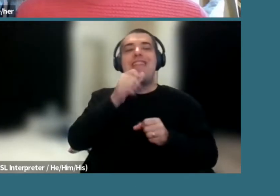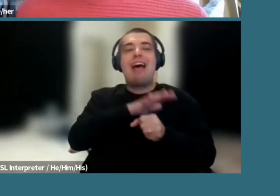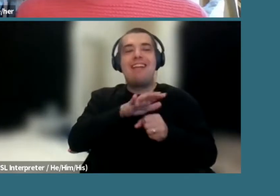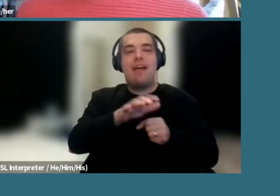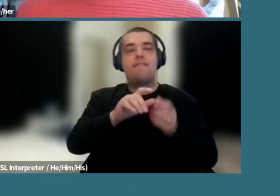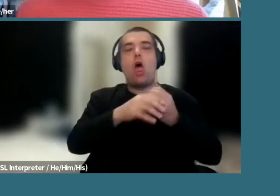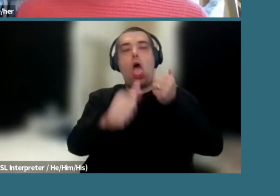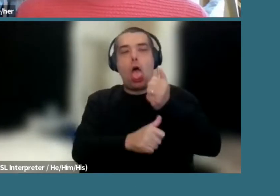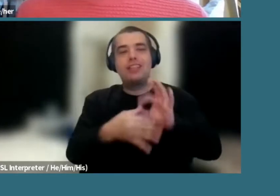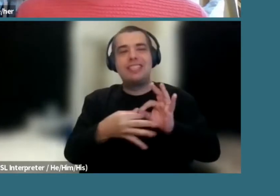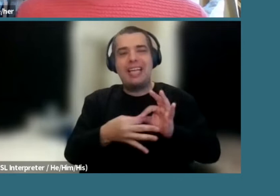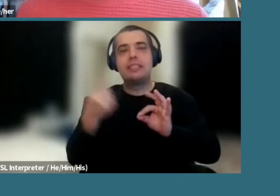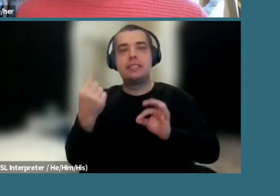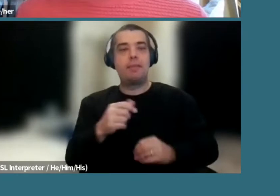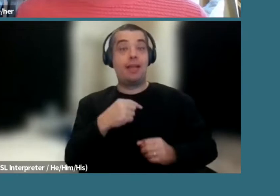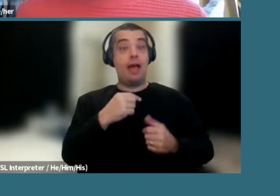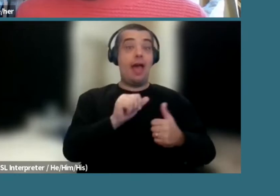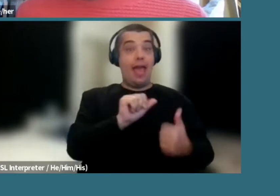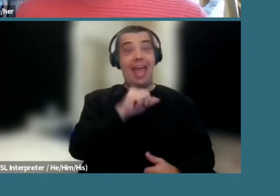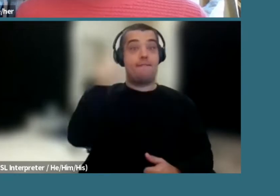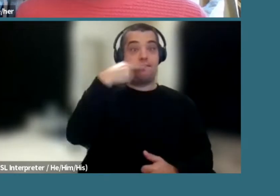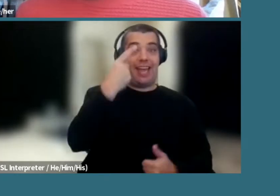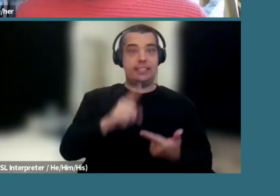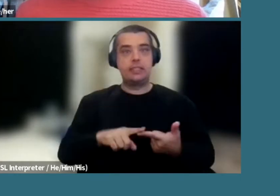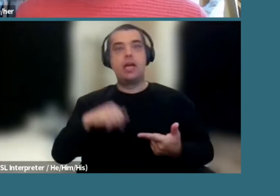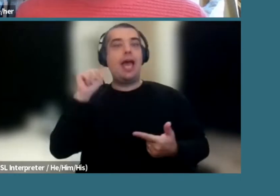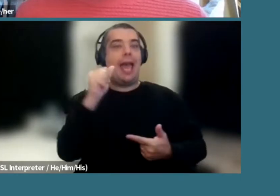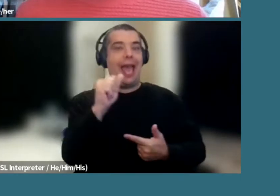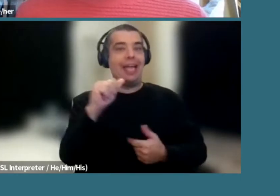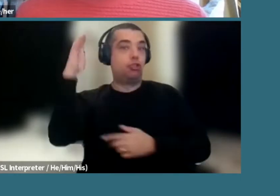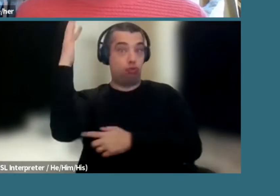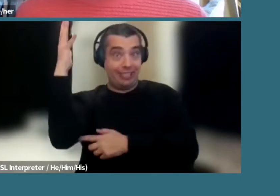something that's just like ‘a face’ or ‘a tree’, that's usually a symptom of these